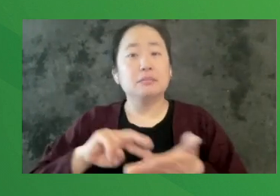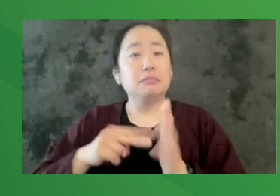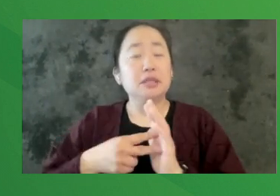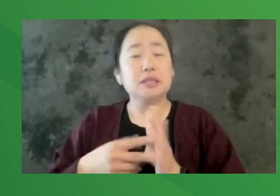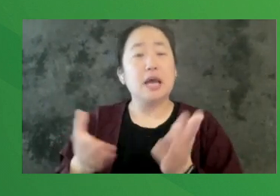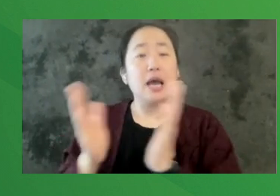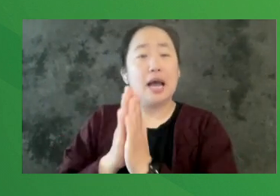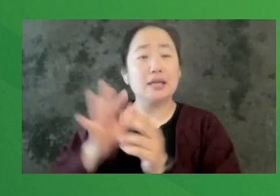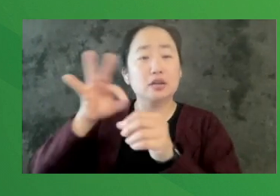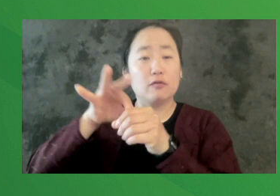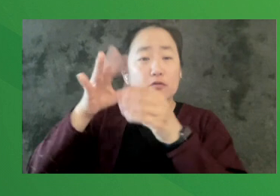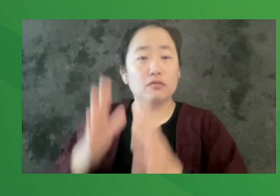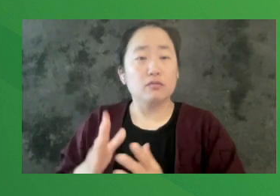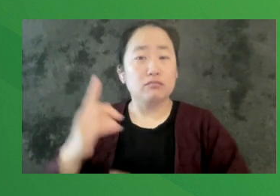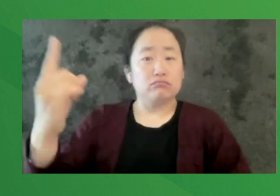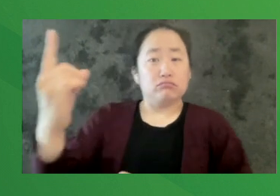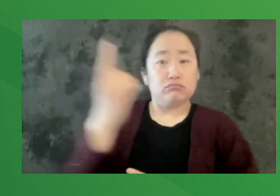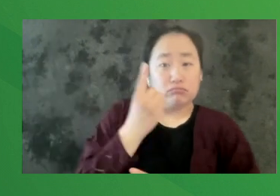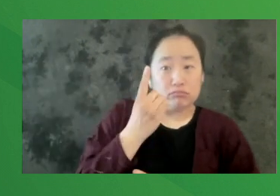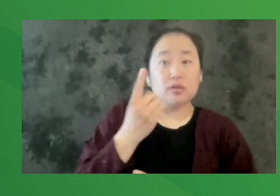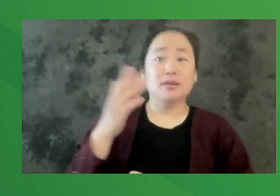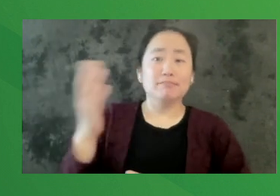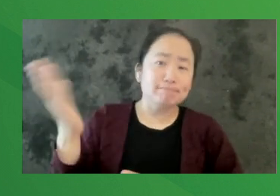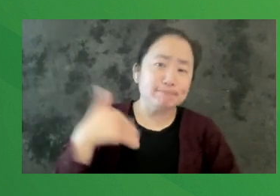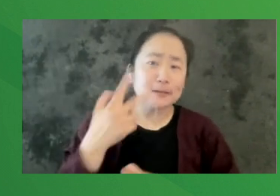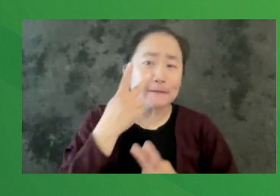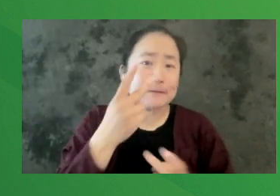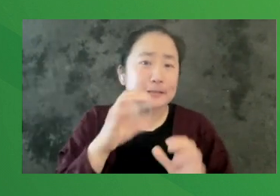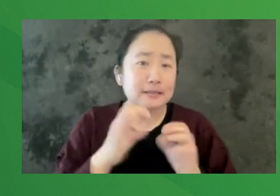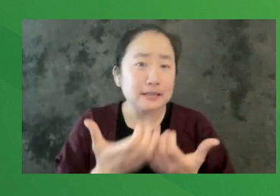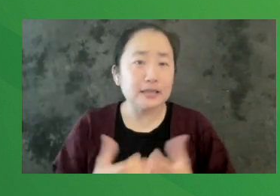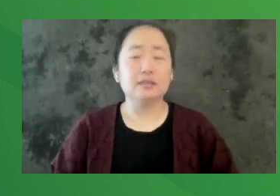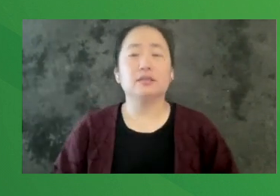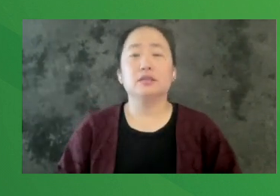among surveys, we do in social studies, we learn that our students do wanna engage with community